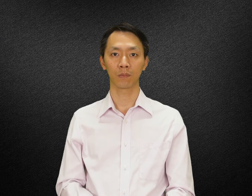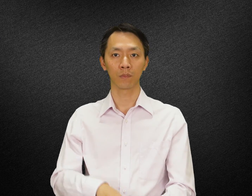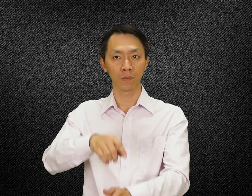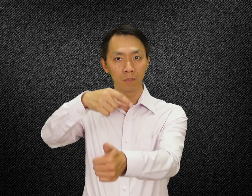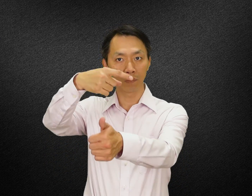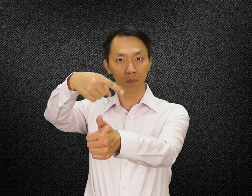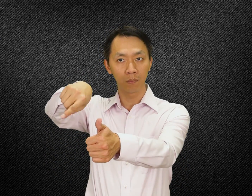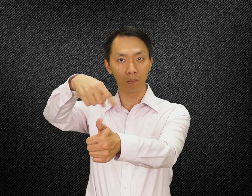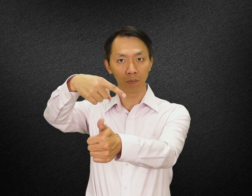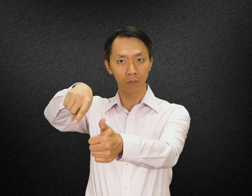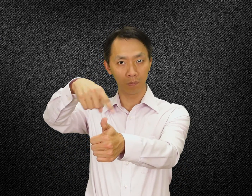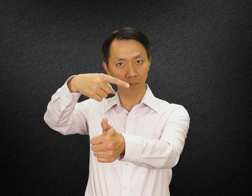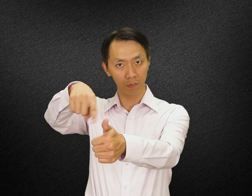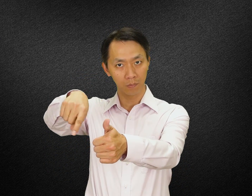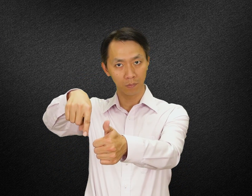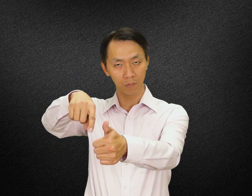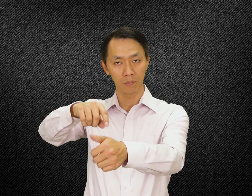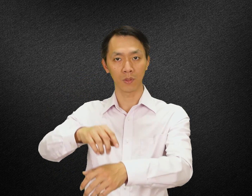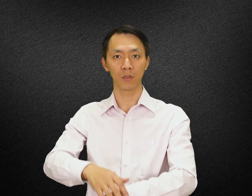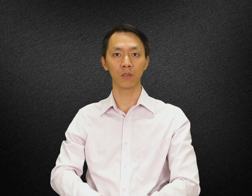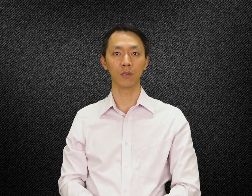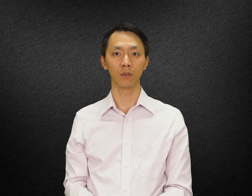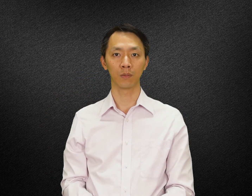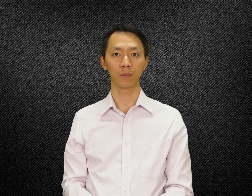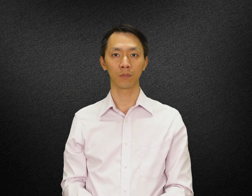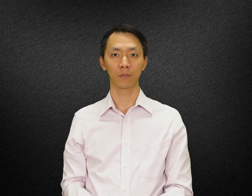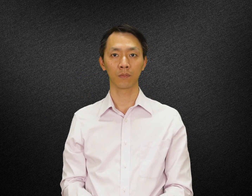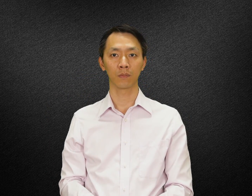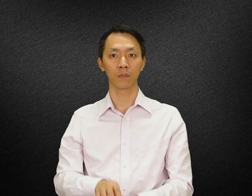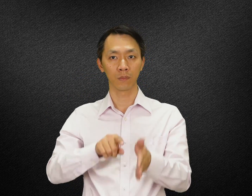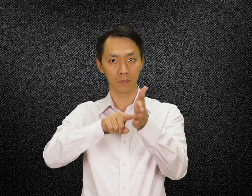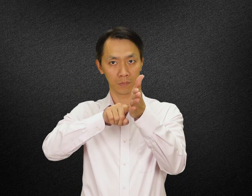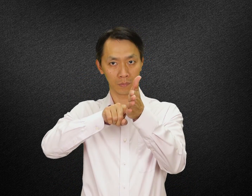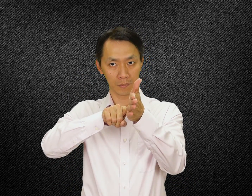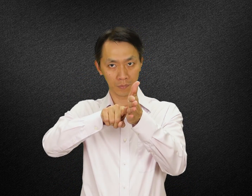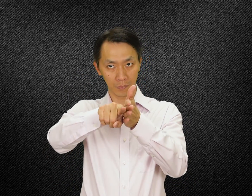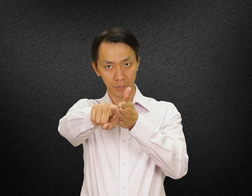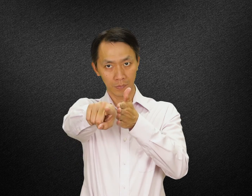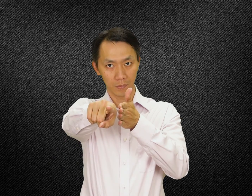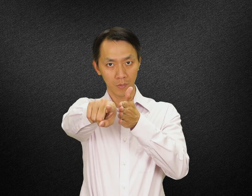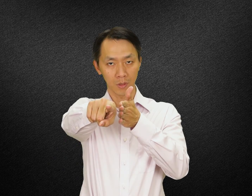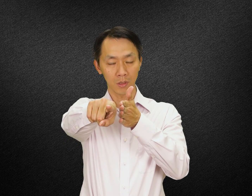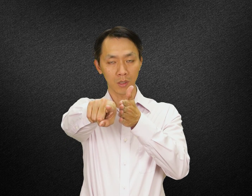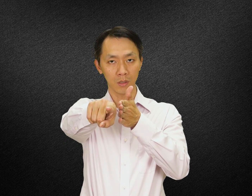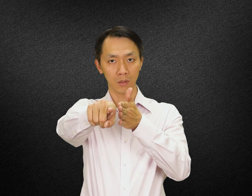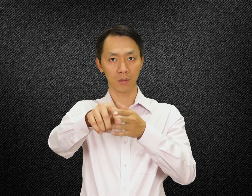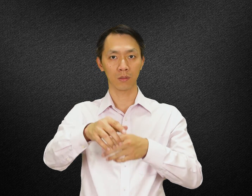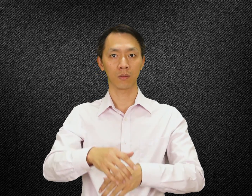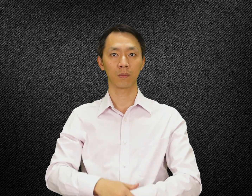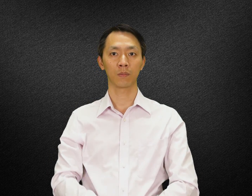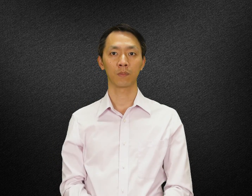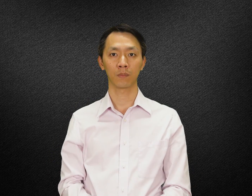teach / educate speciality / department